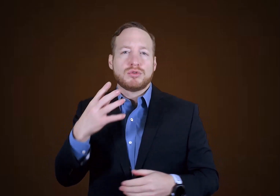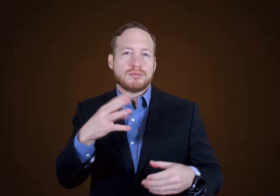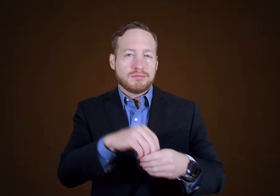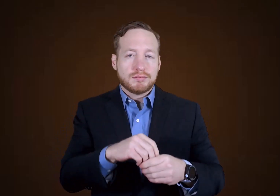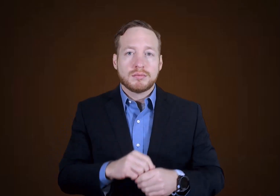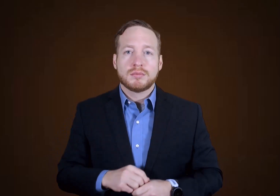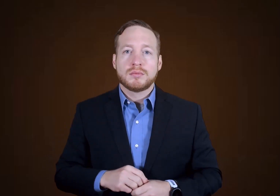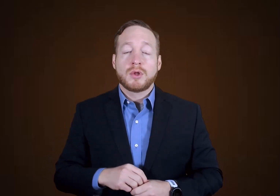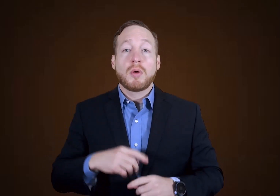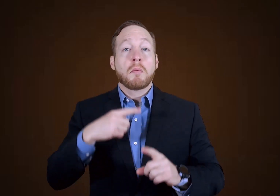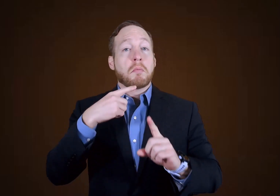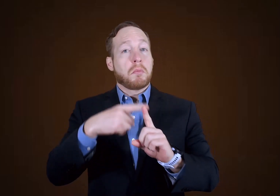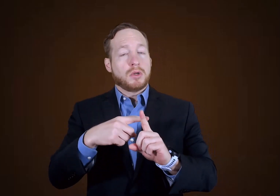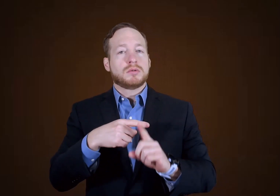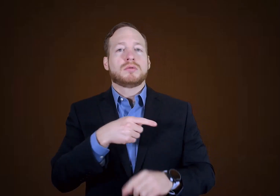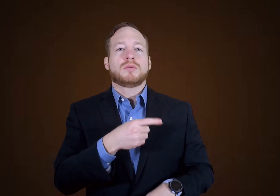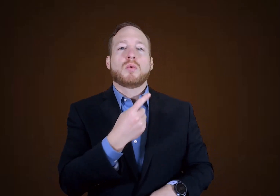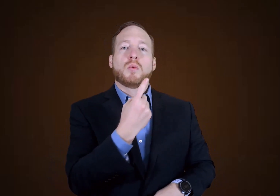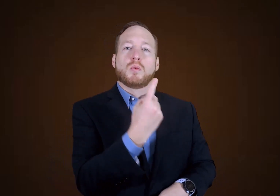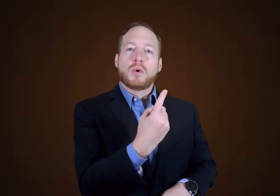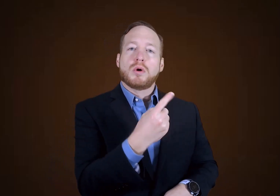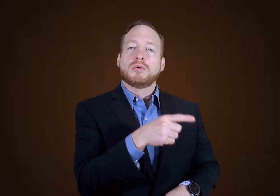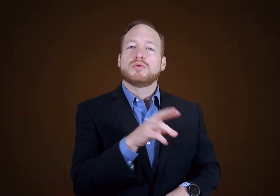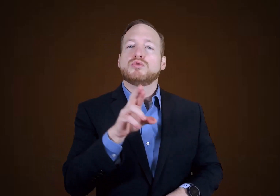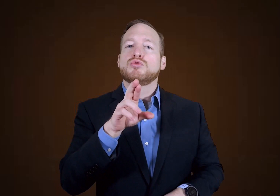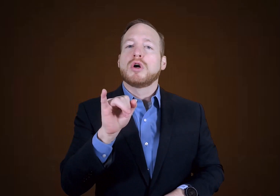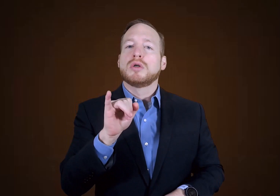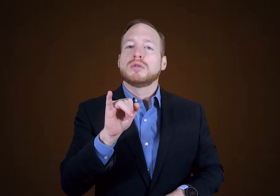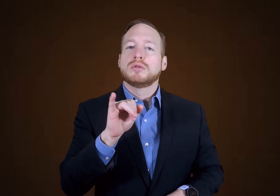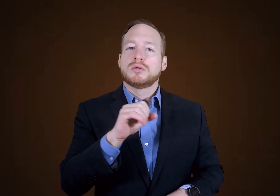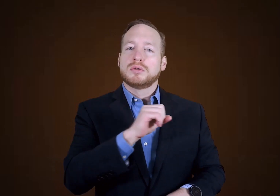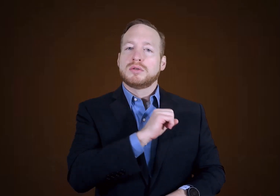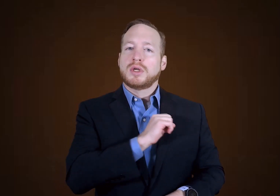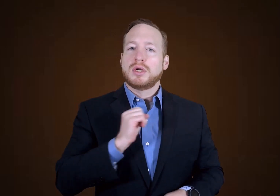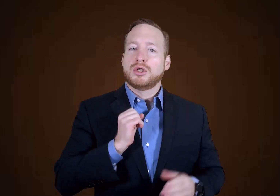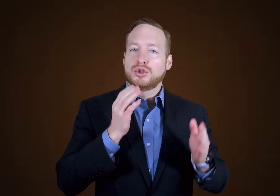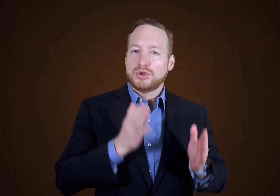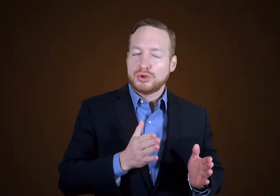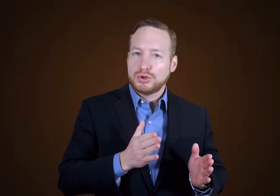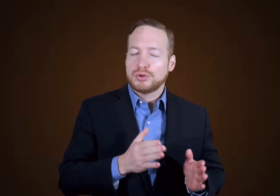and others we also have hearing people and we have two government representatives